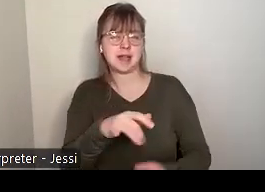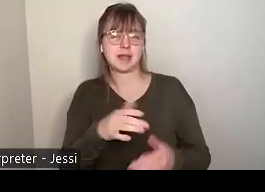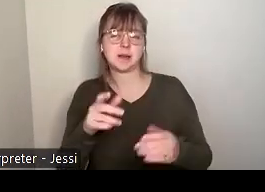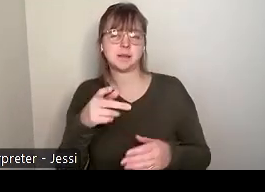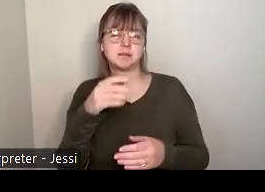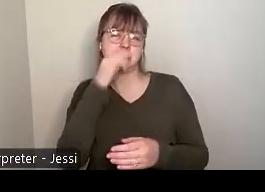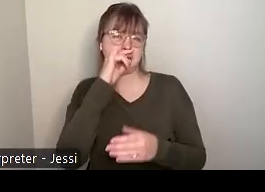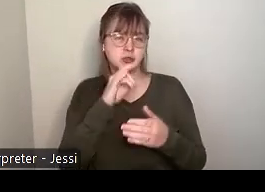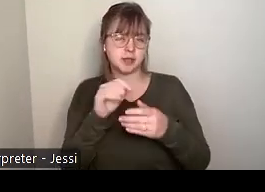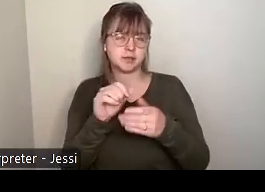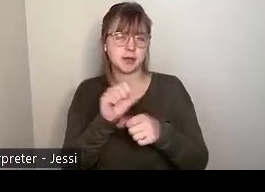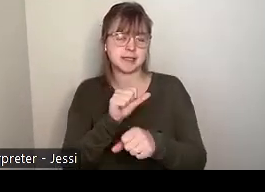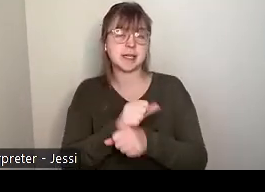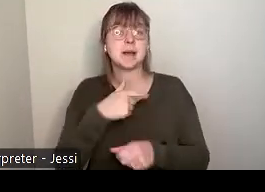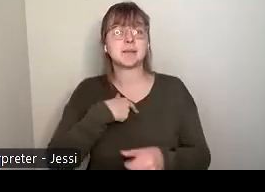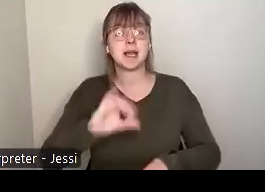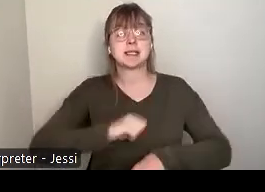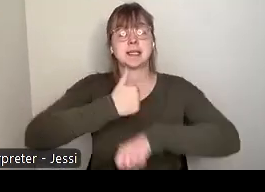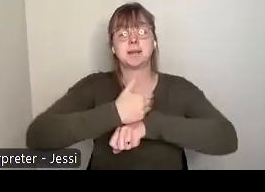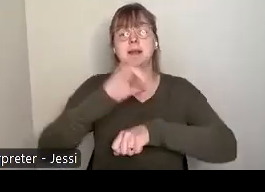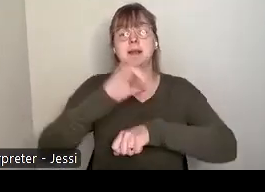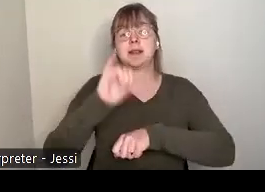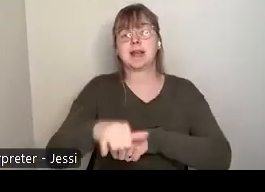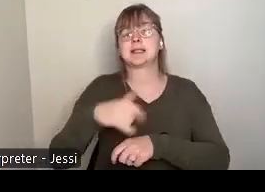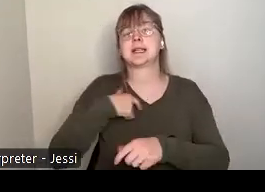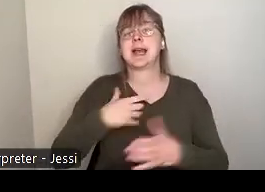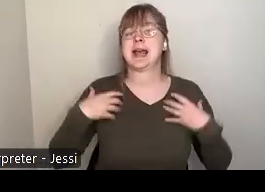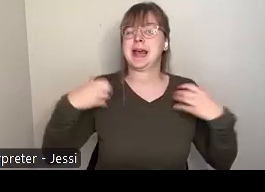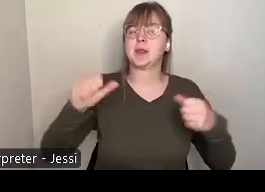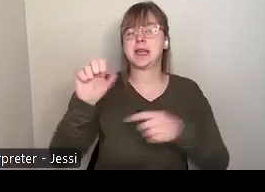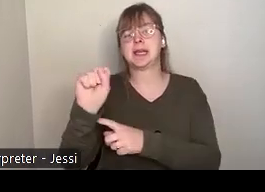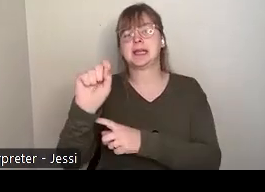model which you'll hear a little bit about from jyn and then I spend some time helping